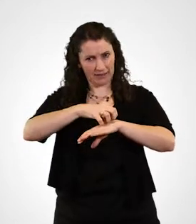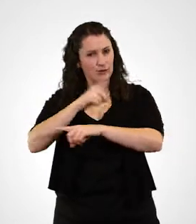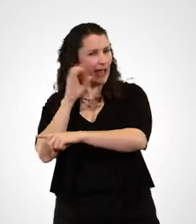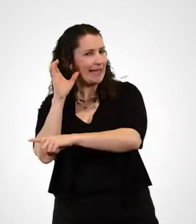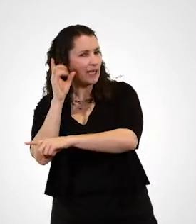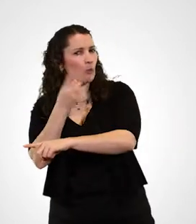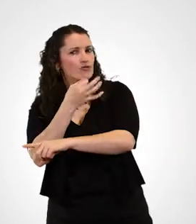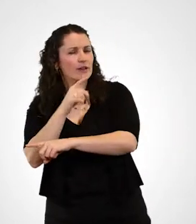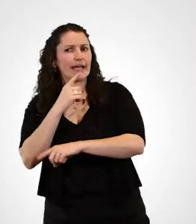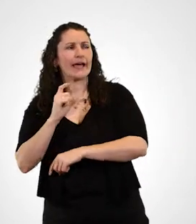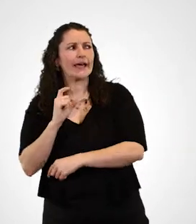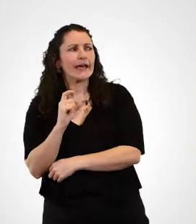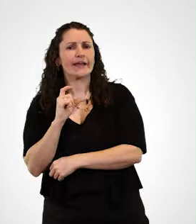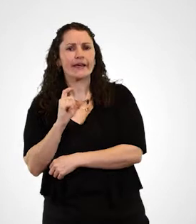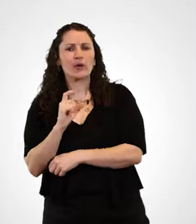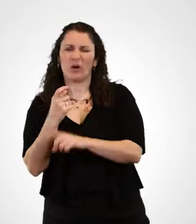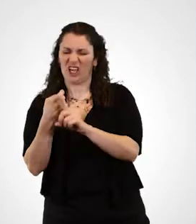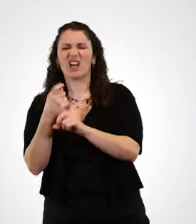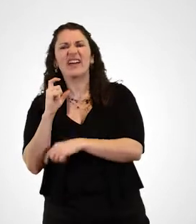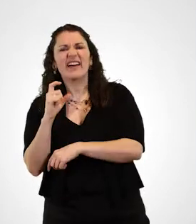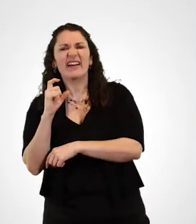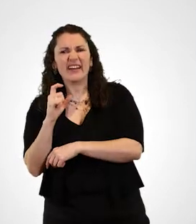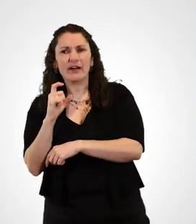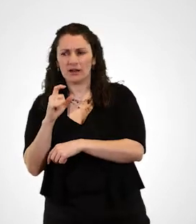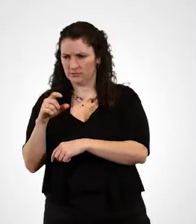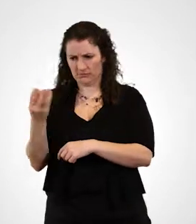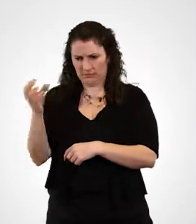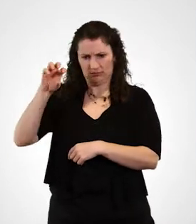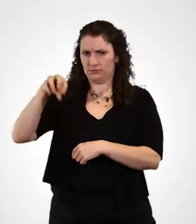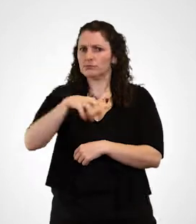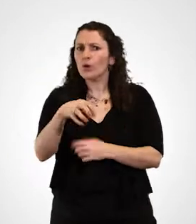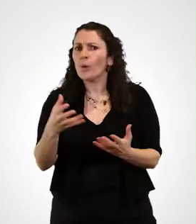K, k, k, this one.